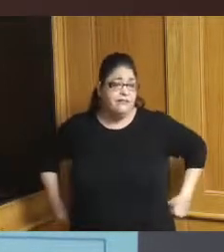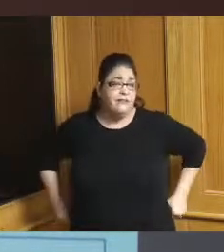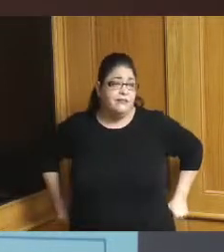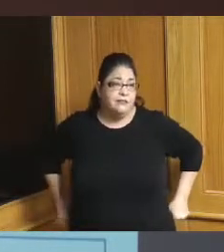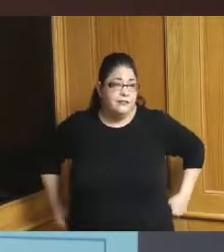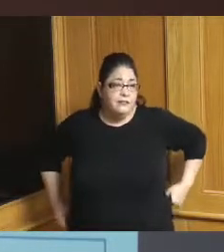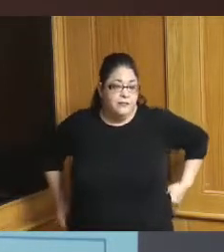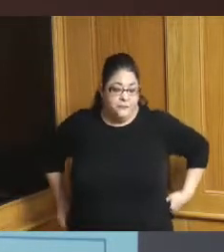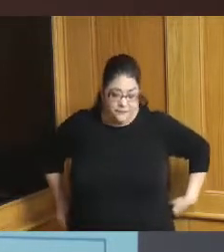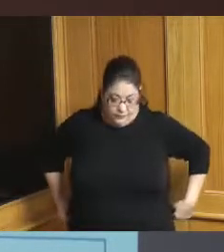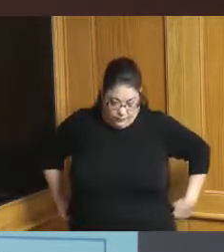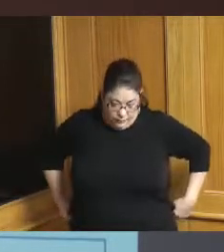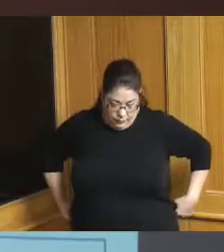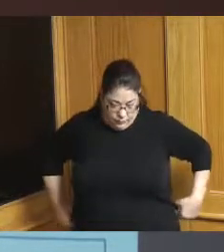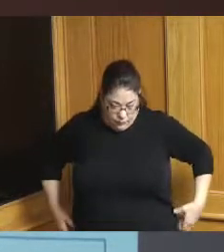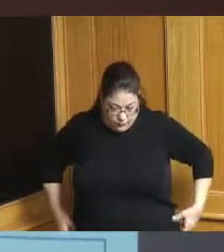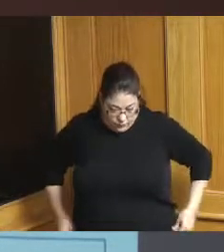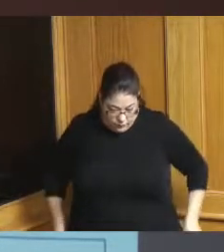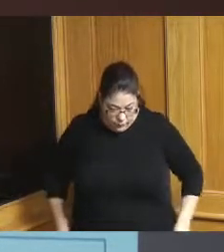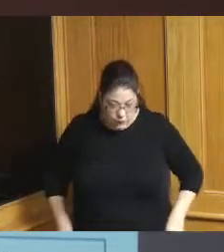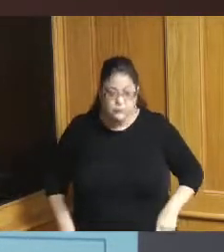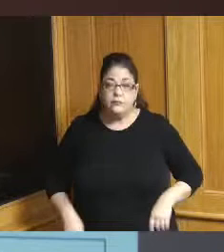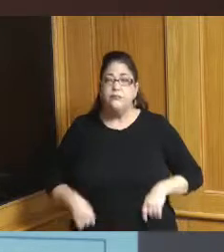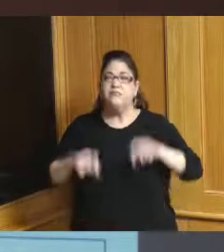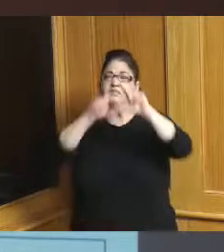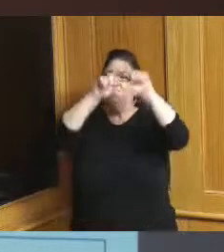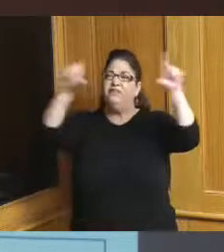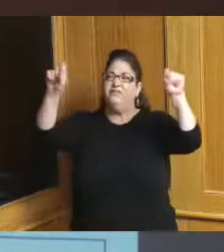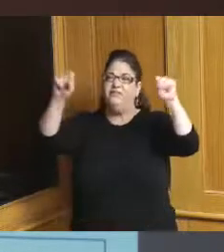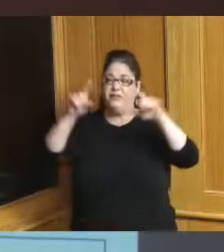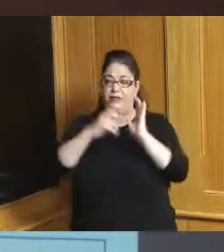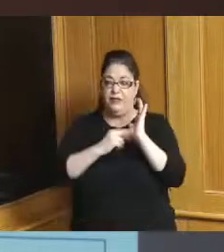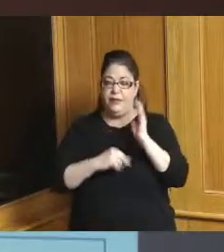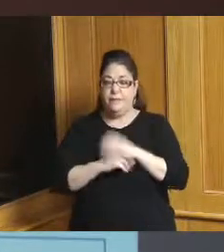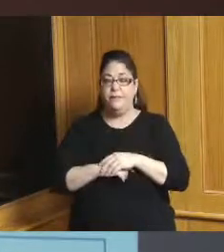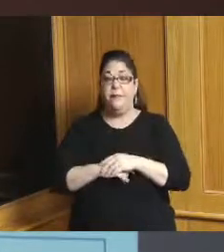yeah I think I just want to read the top one so if I'm going to catch Covid-19 what's the